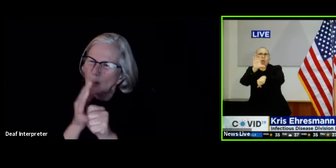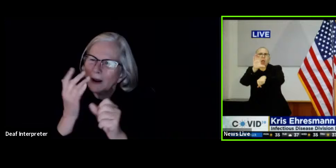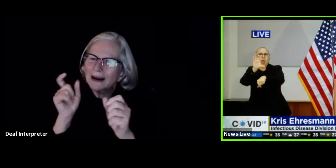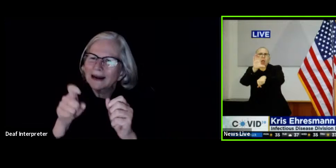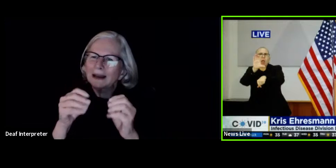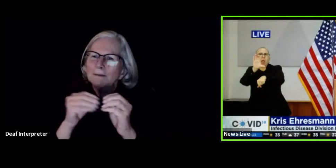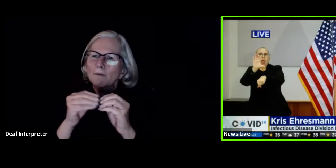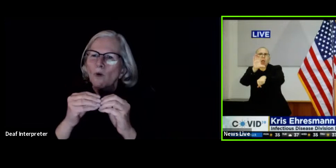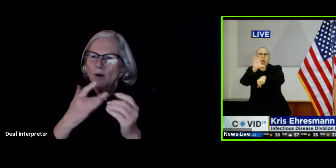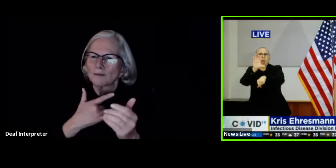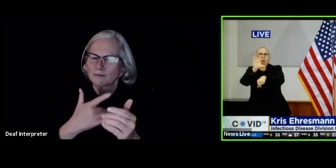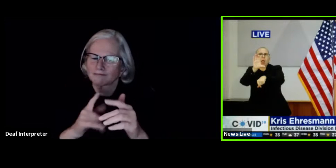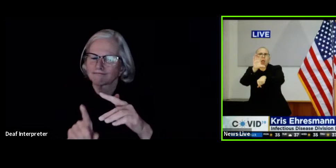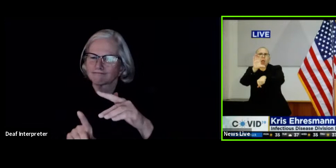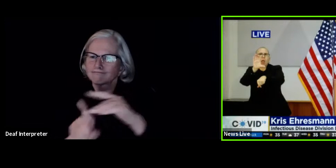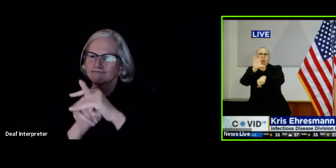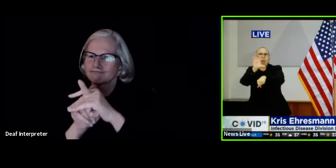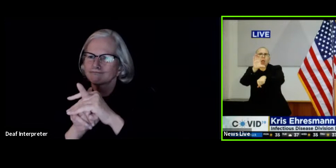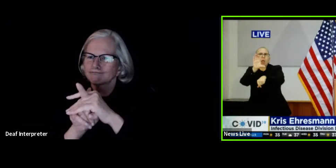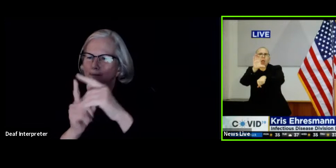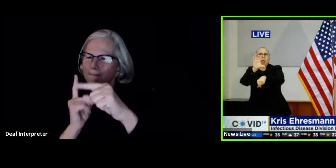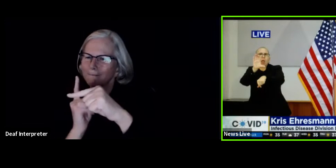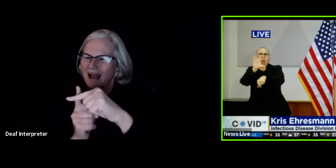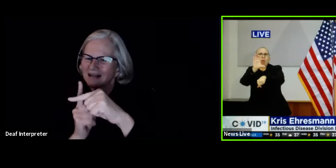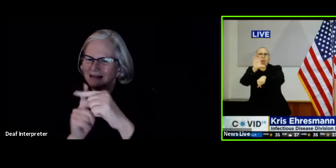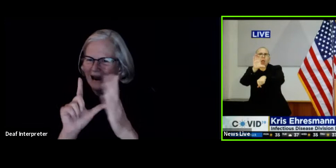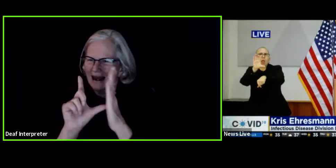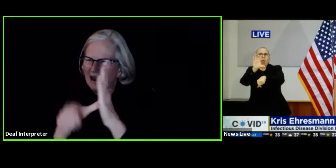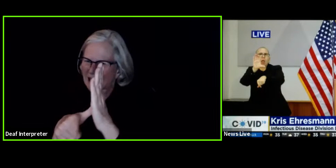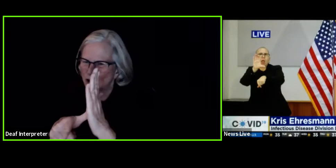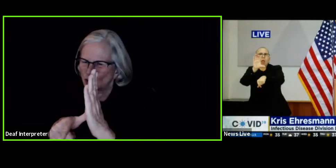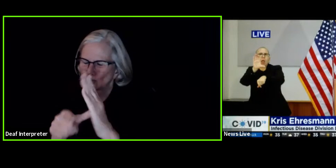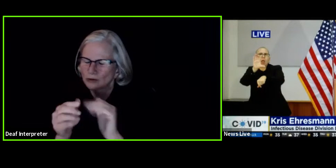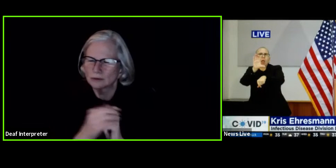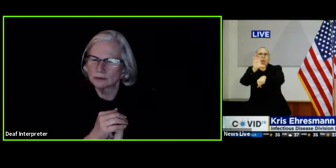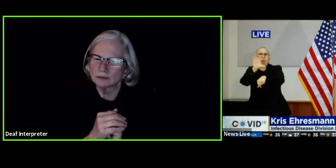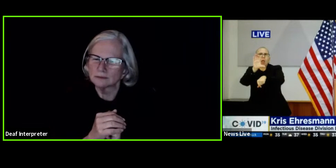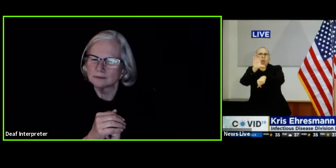WOULD HAVE BECOME POSITIVE AND SO THE TEST WILL BE MEANINGFUL. BUT THE APP WILL GIVE YOU A DATE RANGE WHEN THE